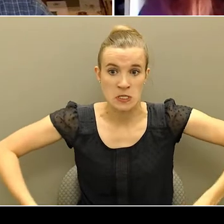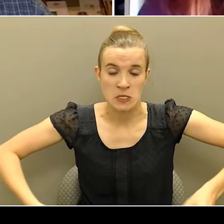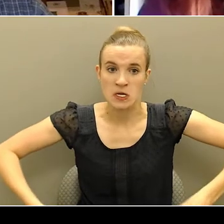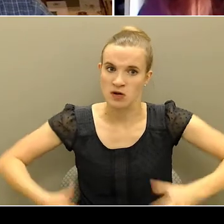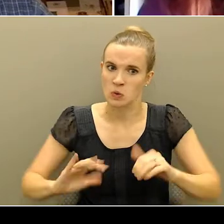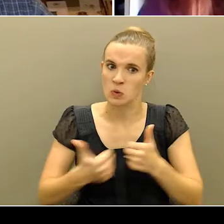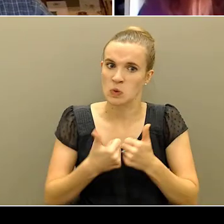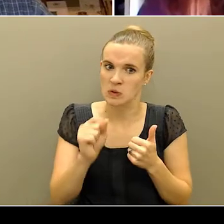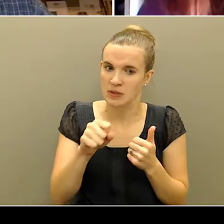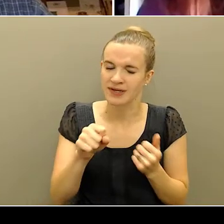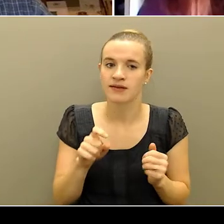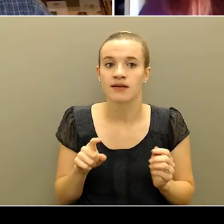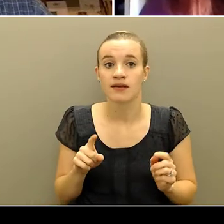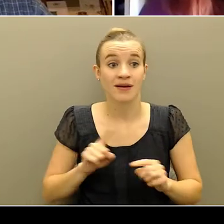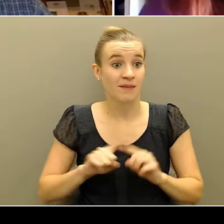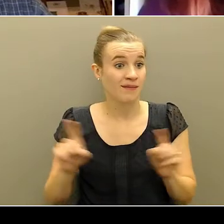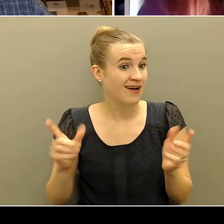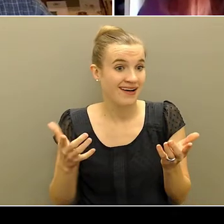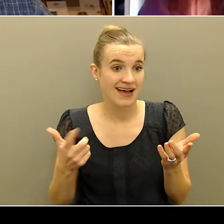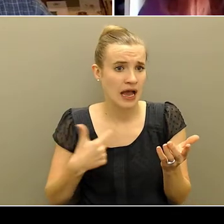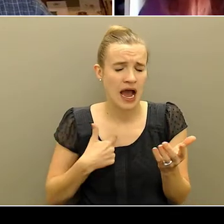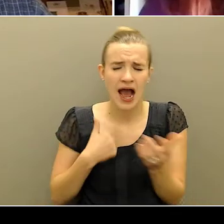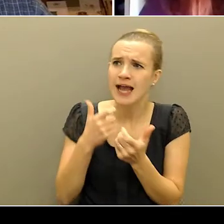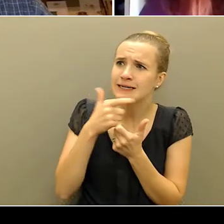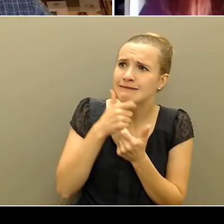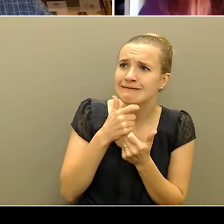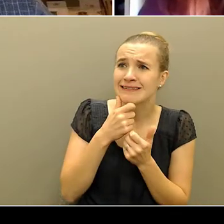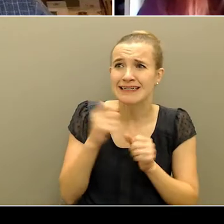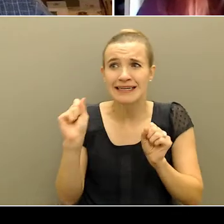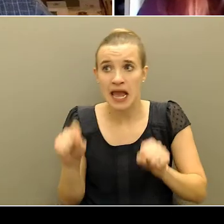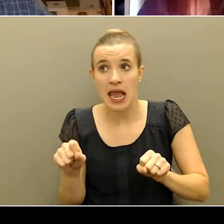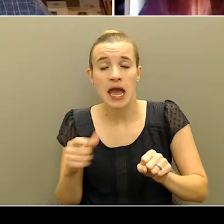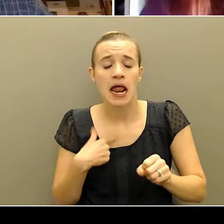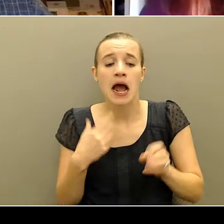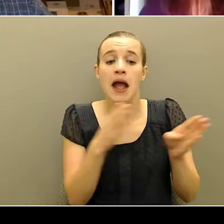years and it just always fell through, always fell through, and this year, it